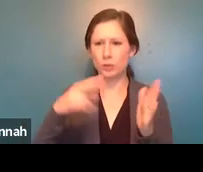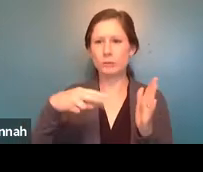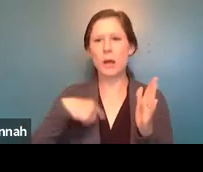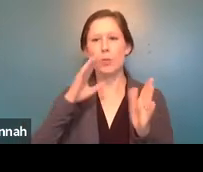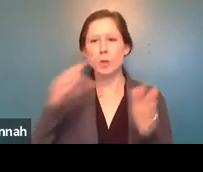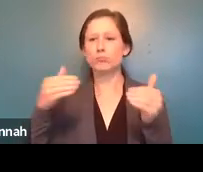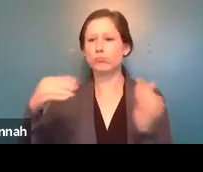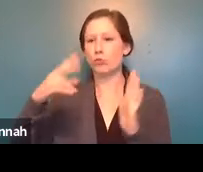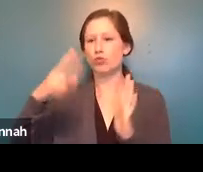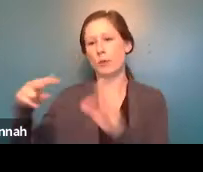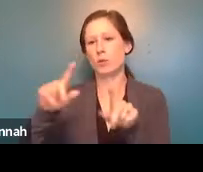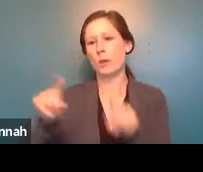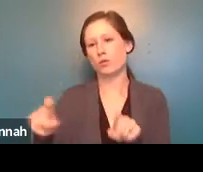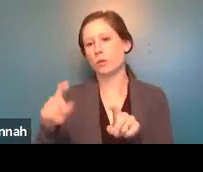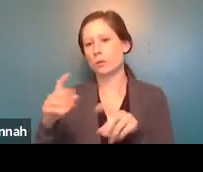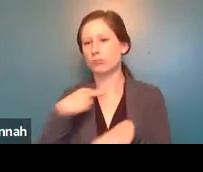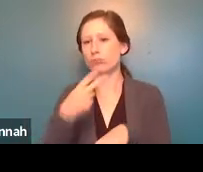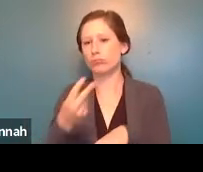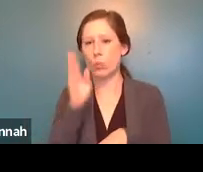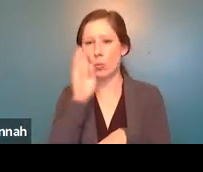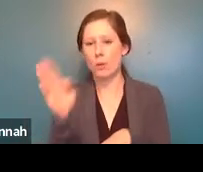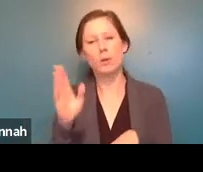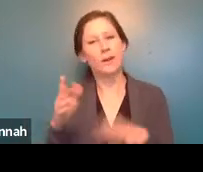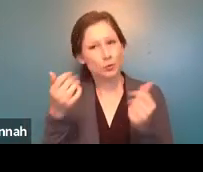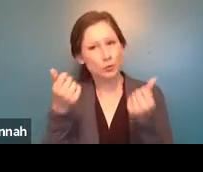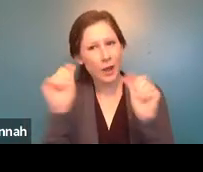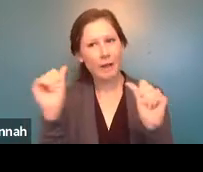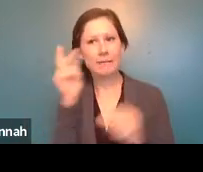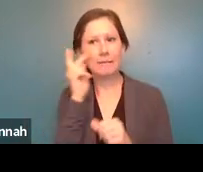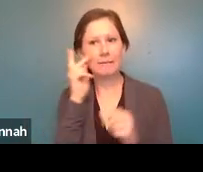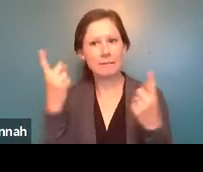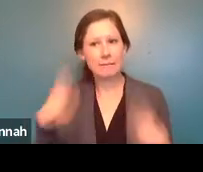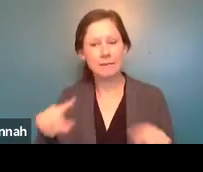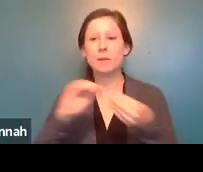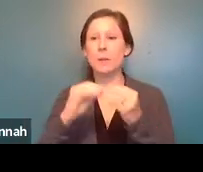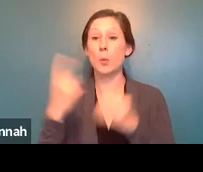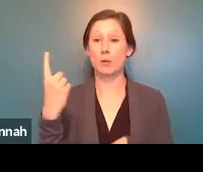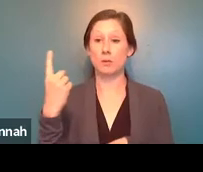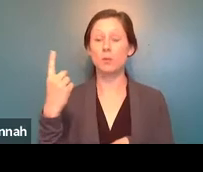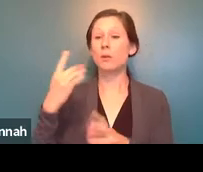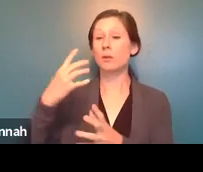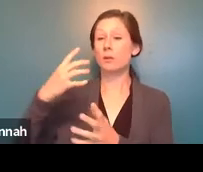helpful that is, but we'll try it and see what happens. Number one, since social distancing began, have you